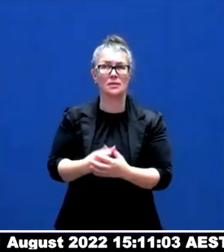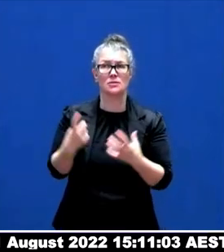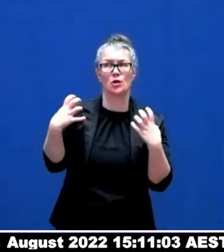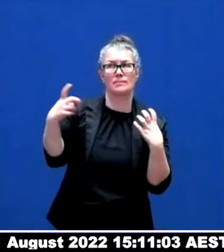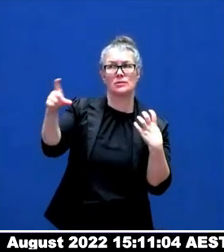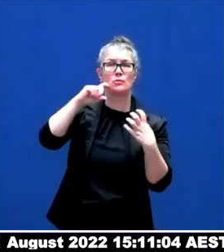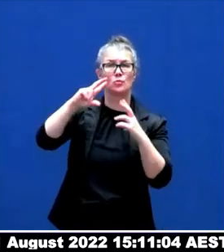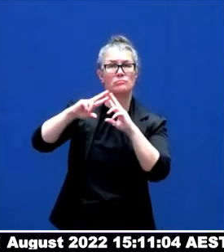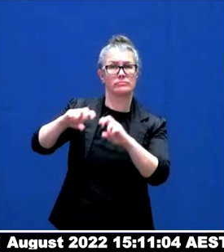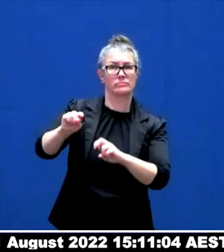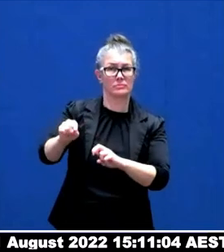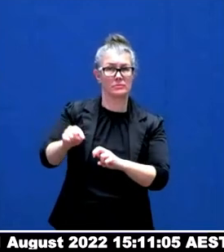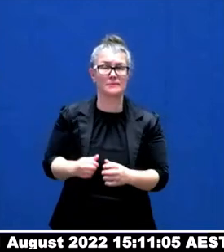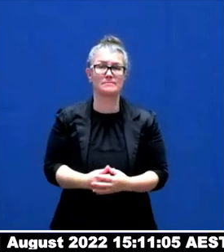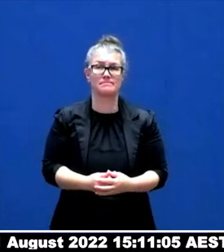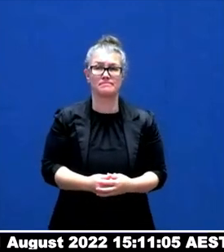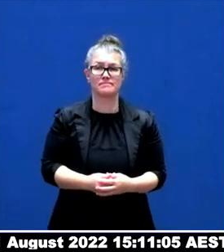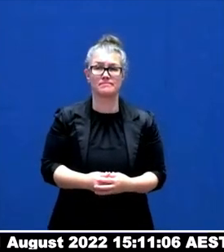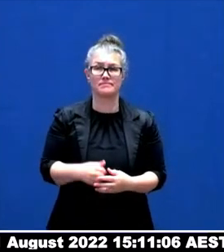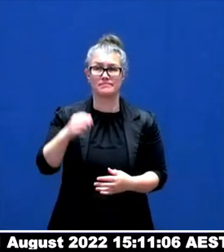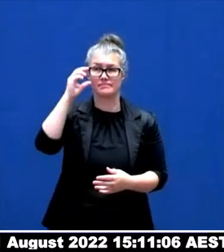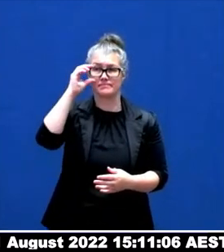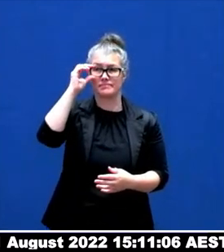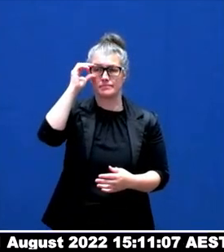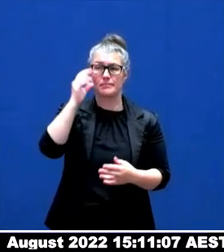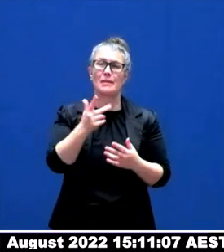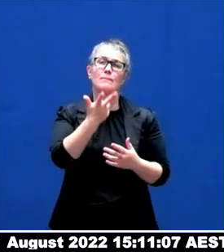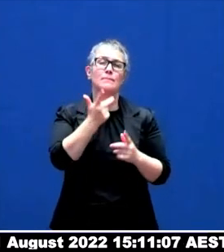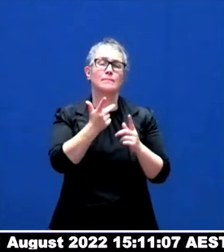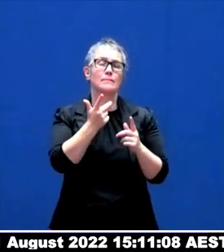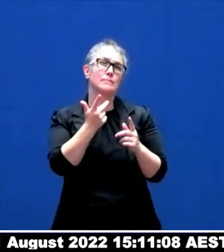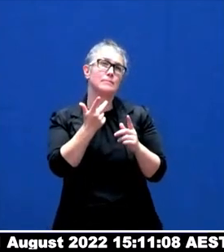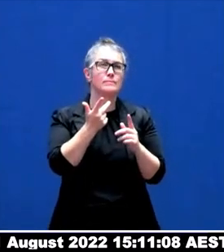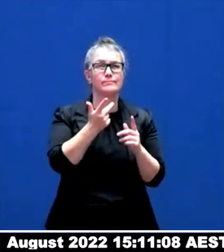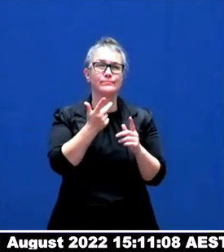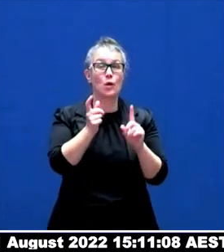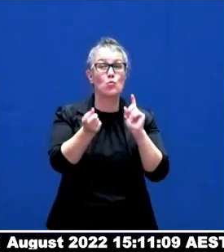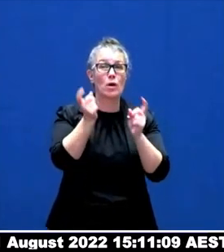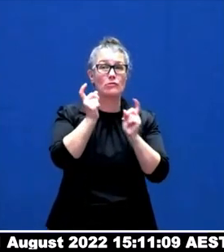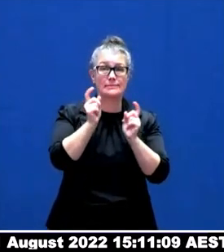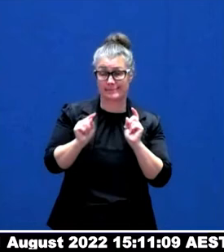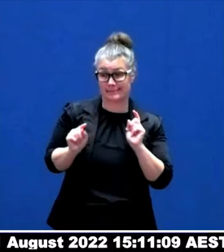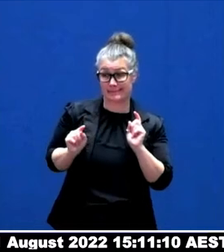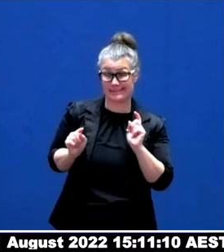And if you are concerned that the participant has, in fact, been coerced, is